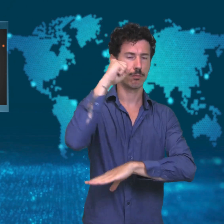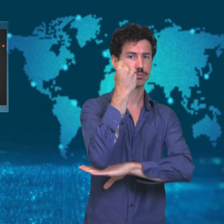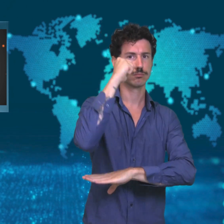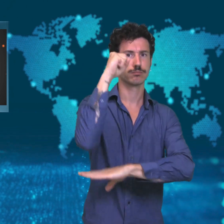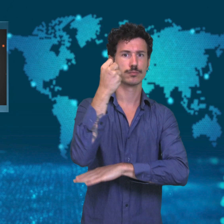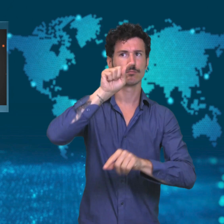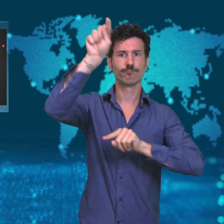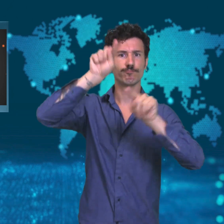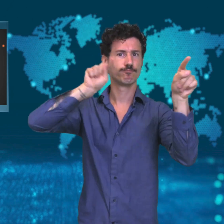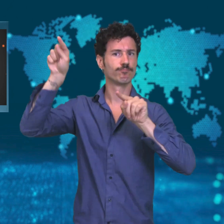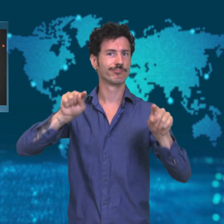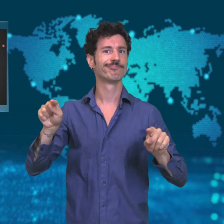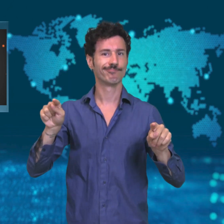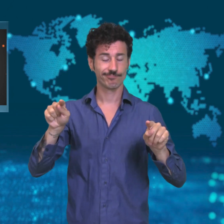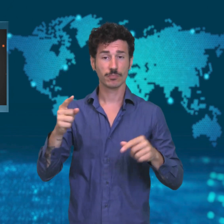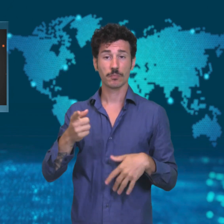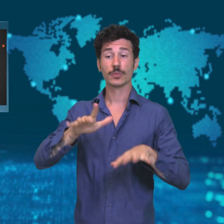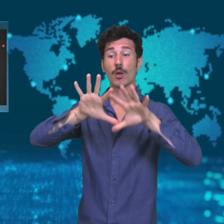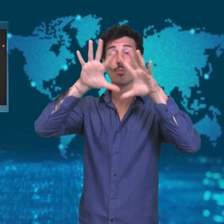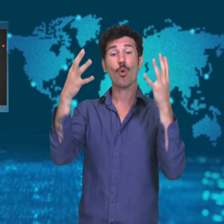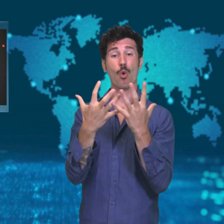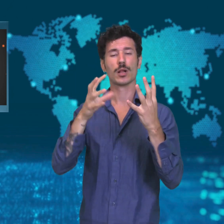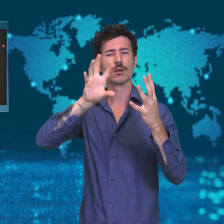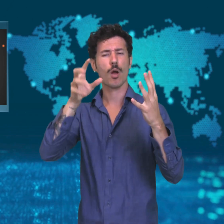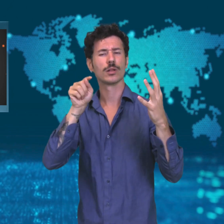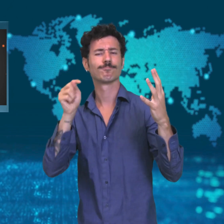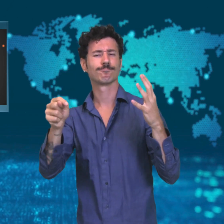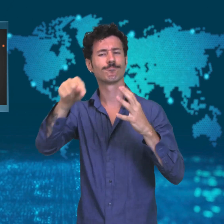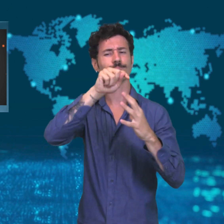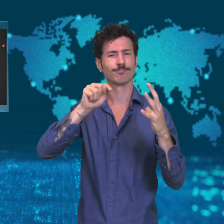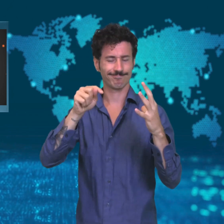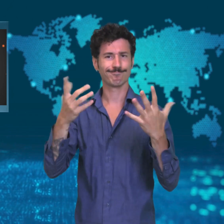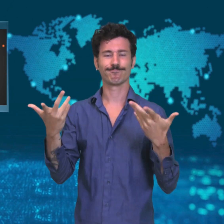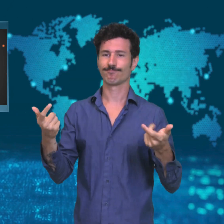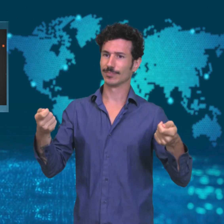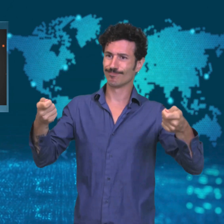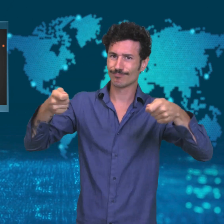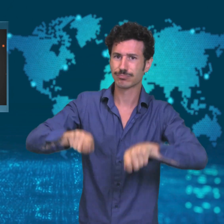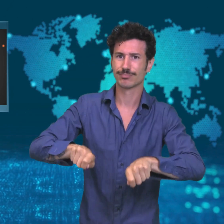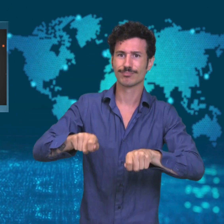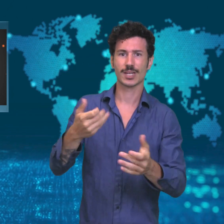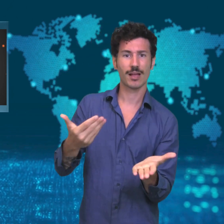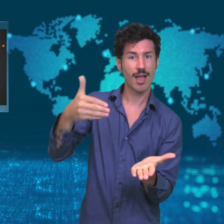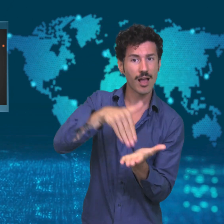some countries have re-implemented lockdowns and